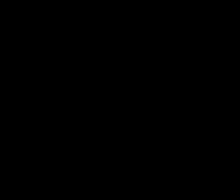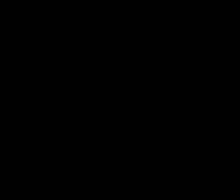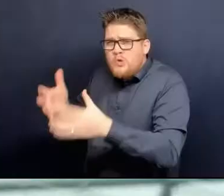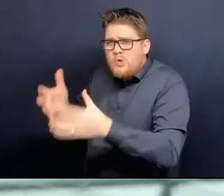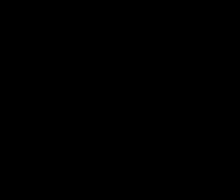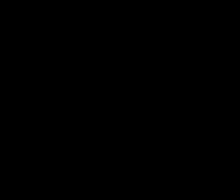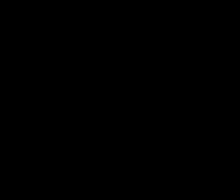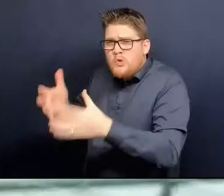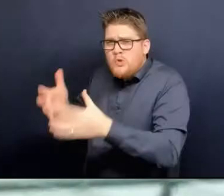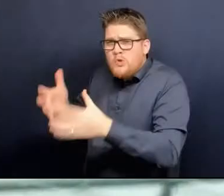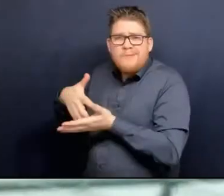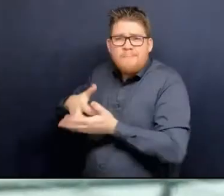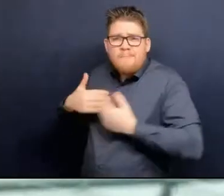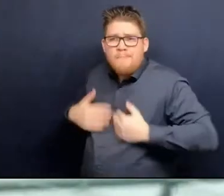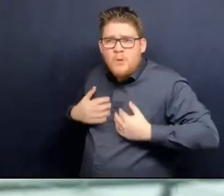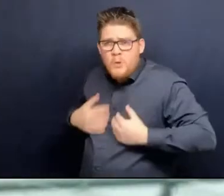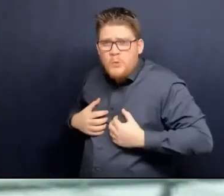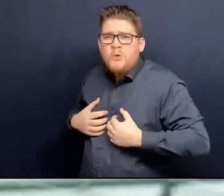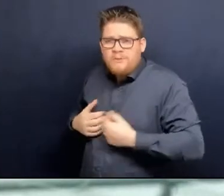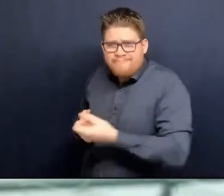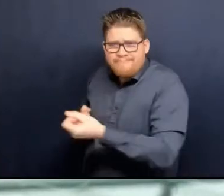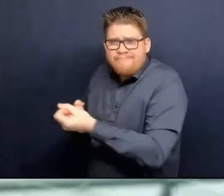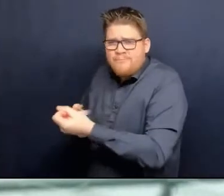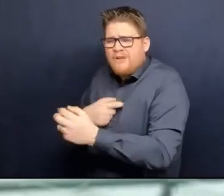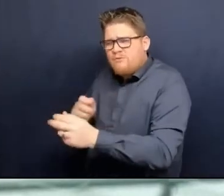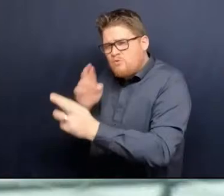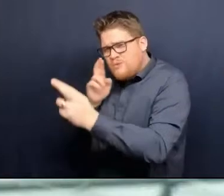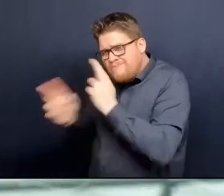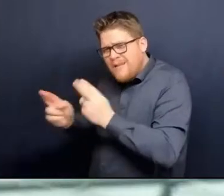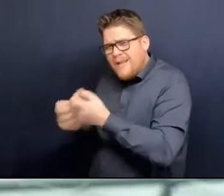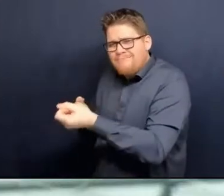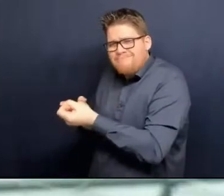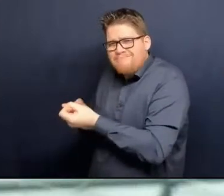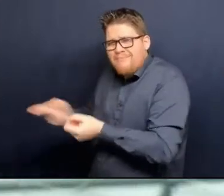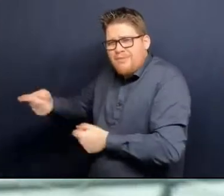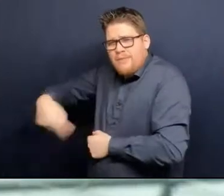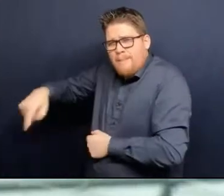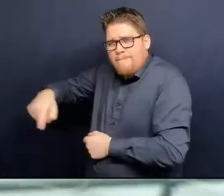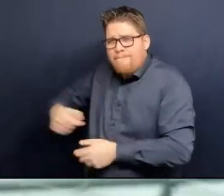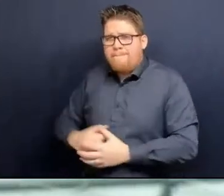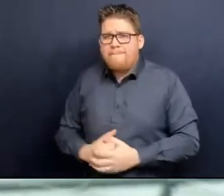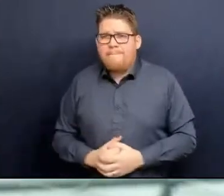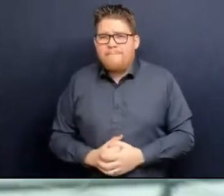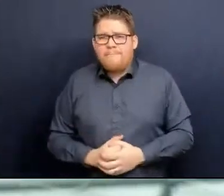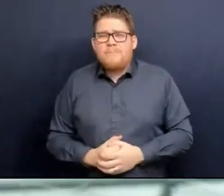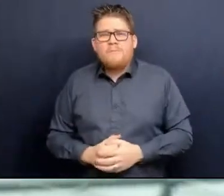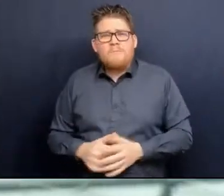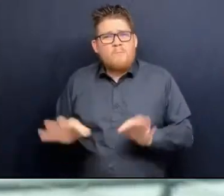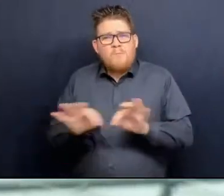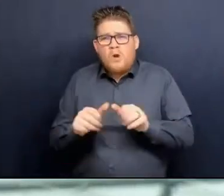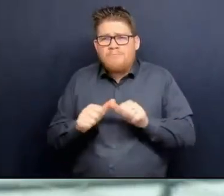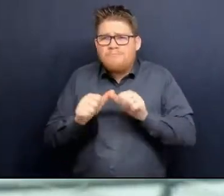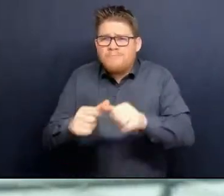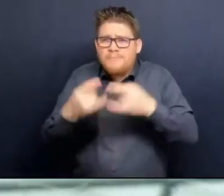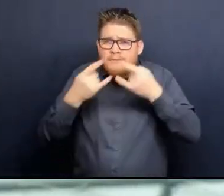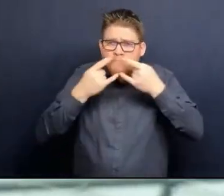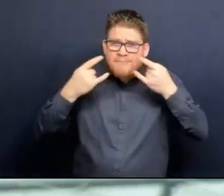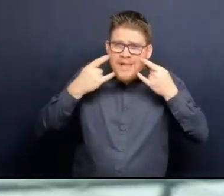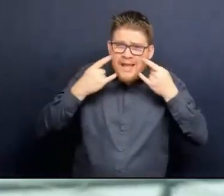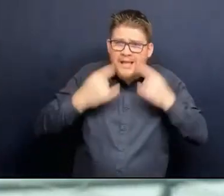other people have different risk and that understanding that.